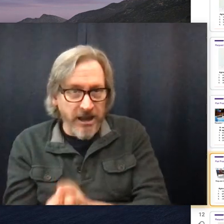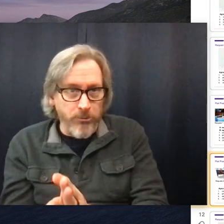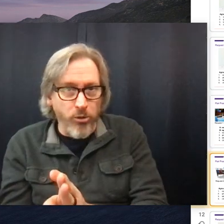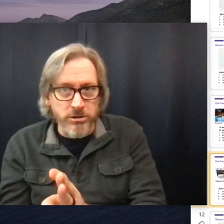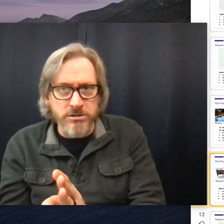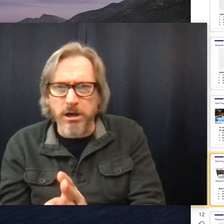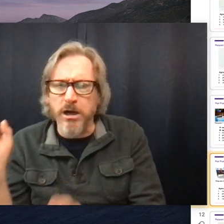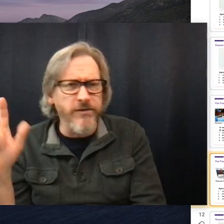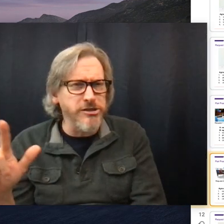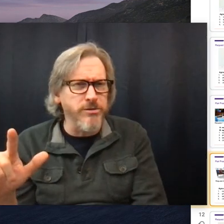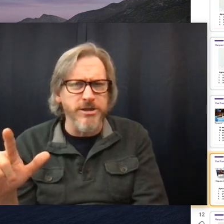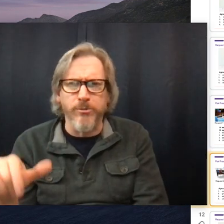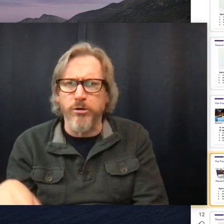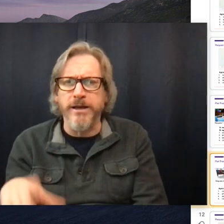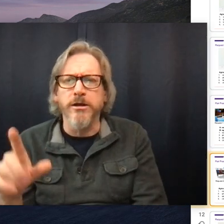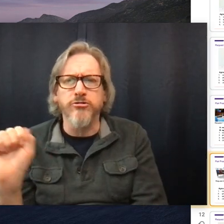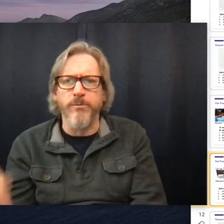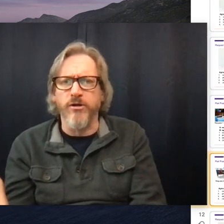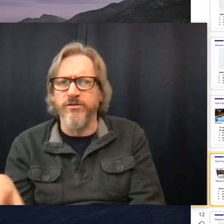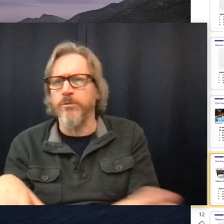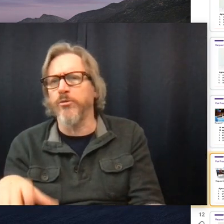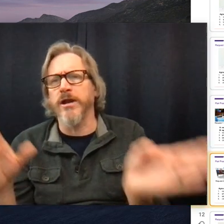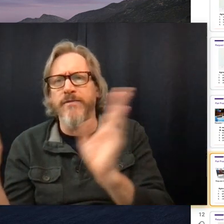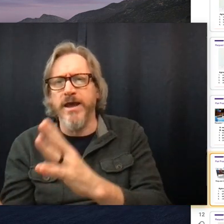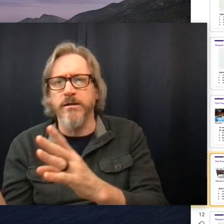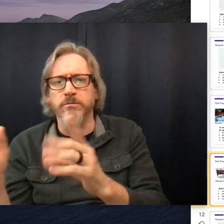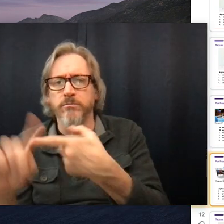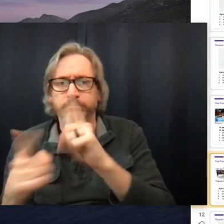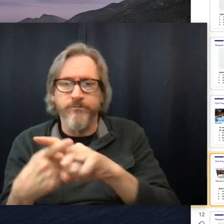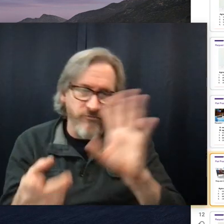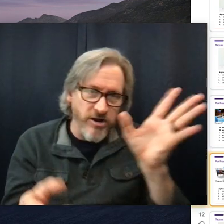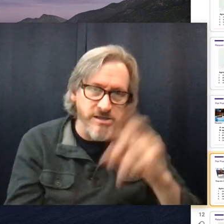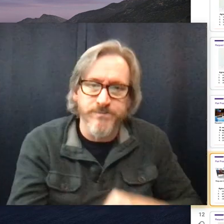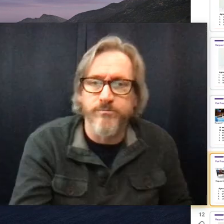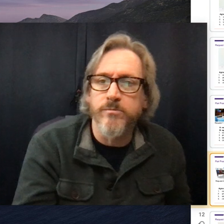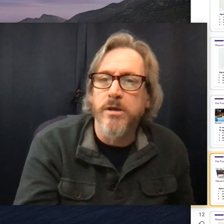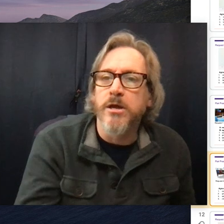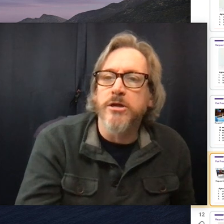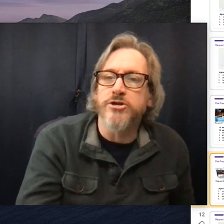airport uh I think it's trip to the airport right drop it off the airport and then friends chat